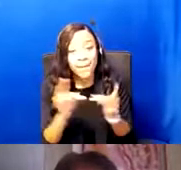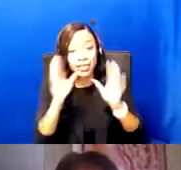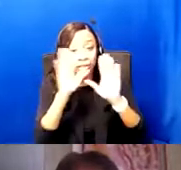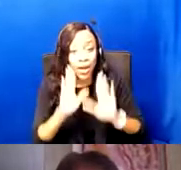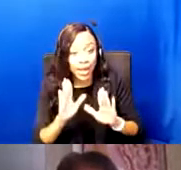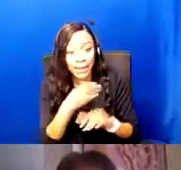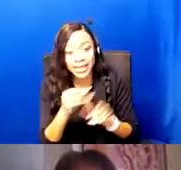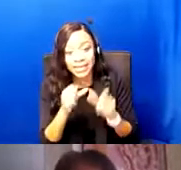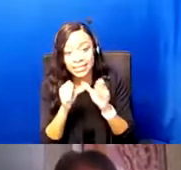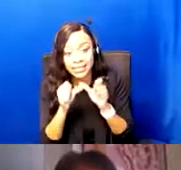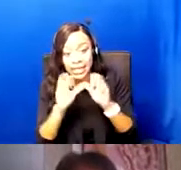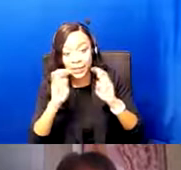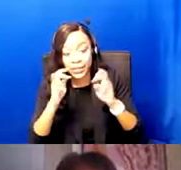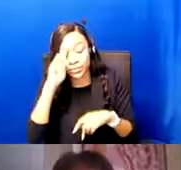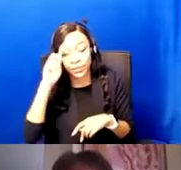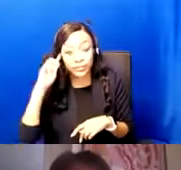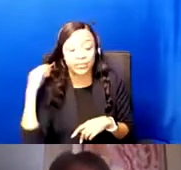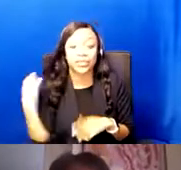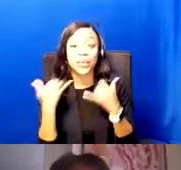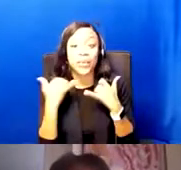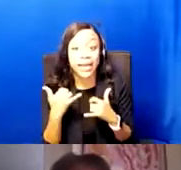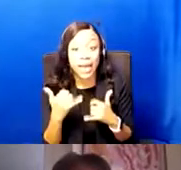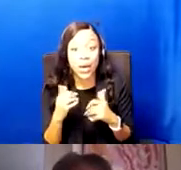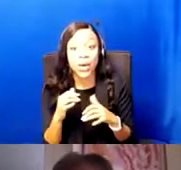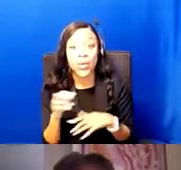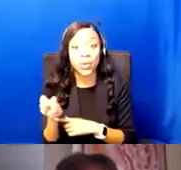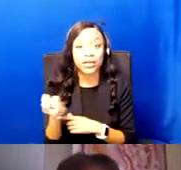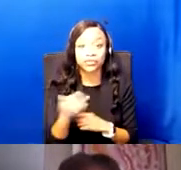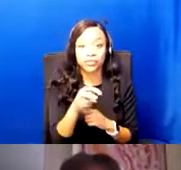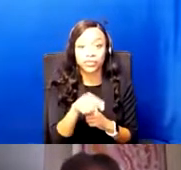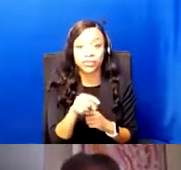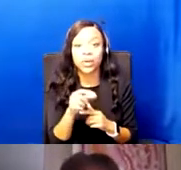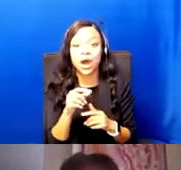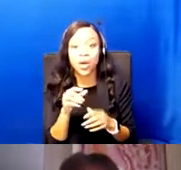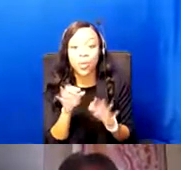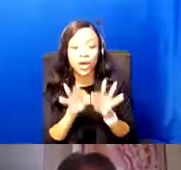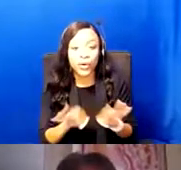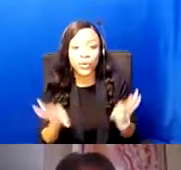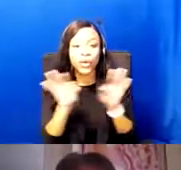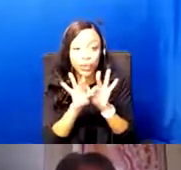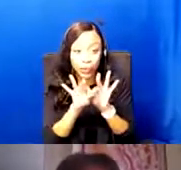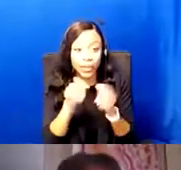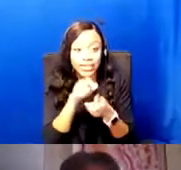We wanna move into our critical and specific logistic challenges that we face.